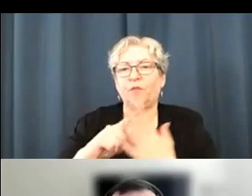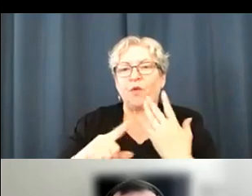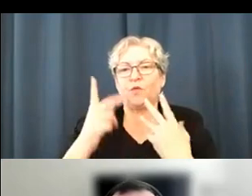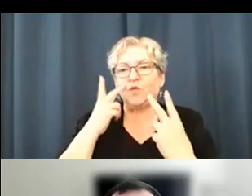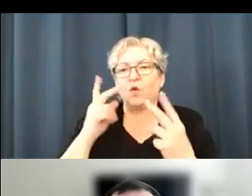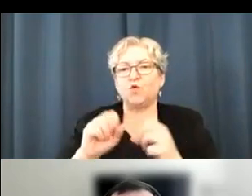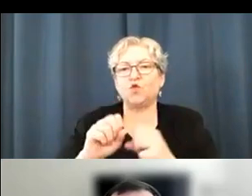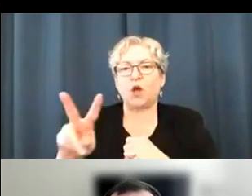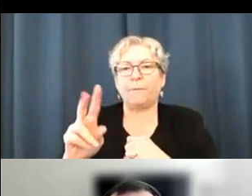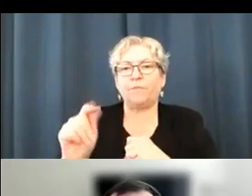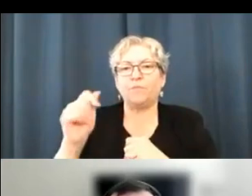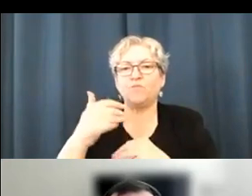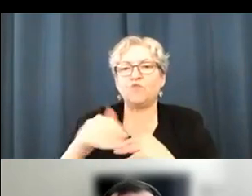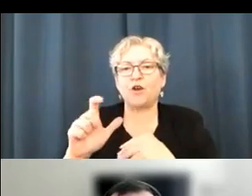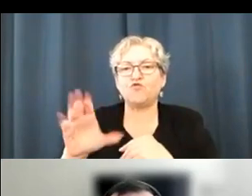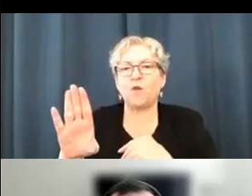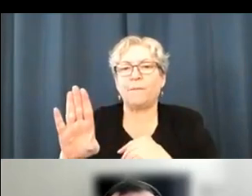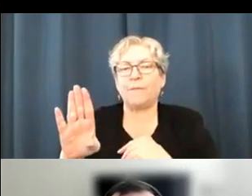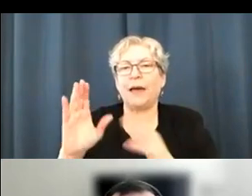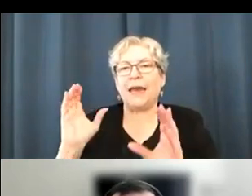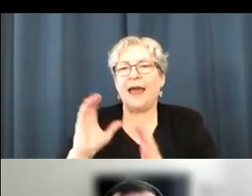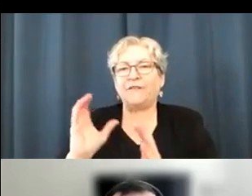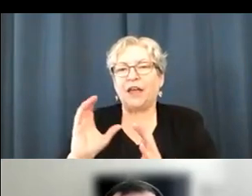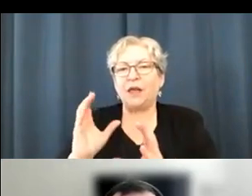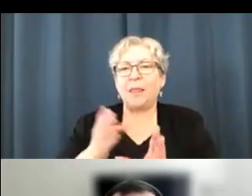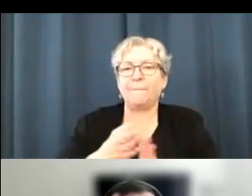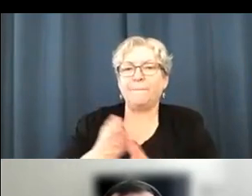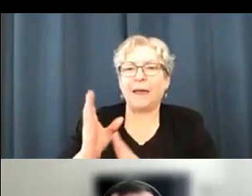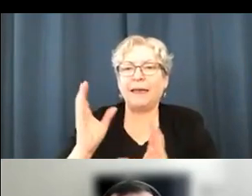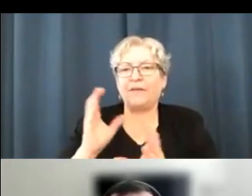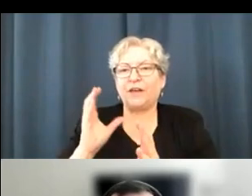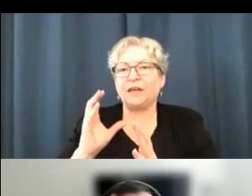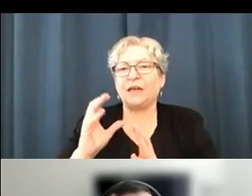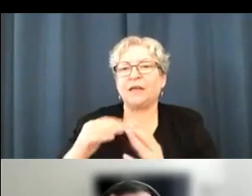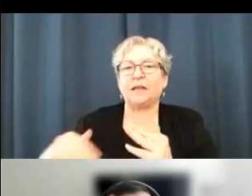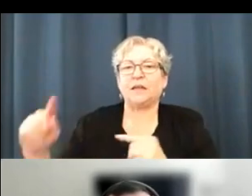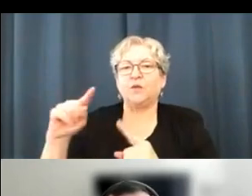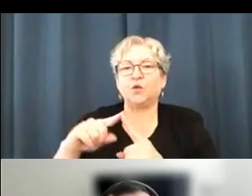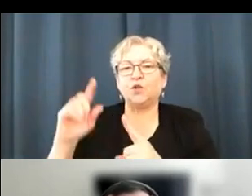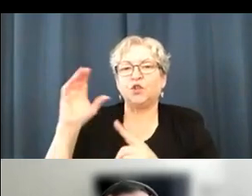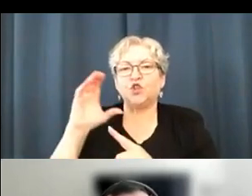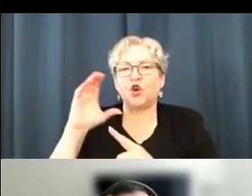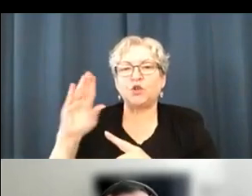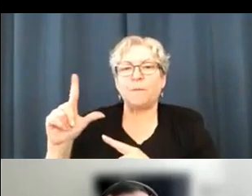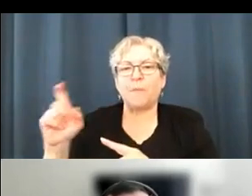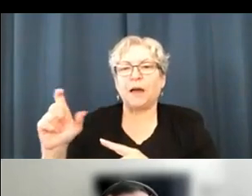to the breadcrumb navigation and then the main navigation of the site and then up to the search box. And so, I can go between different sections